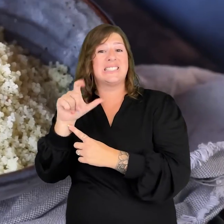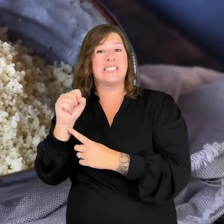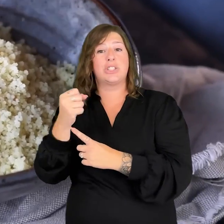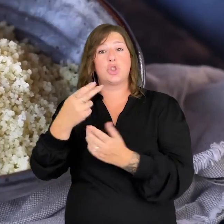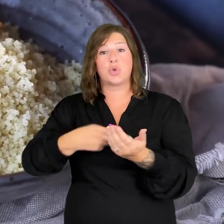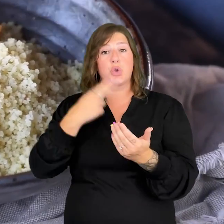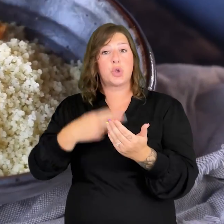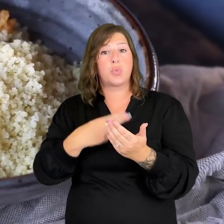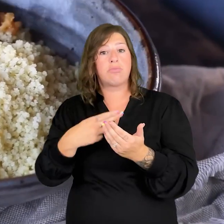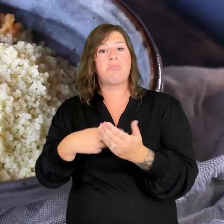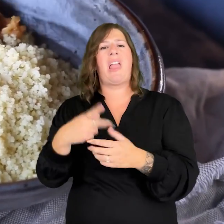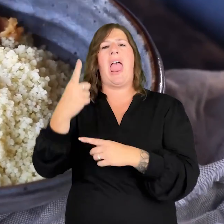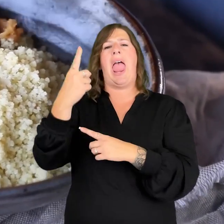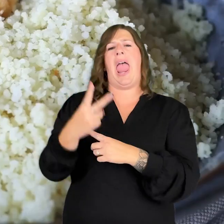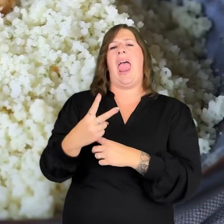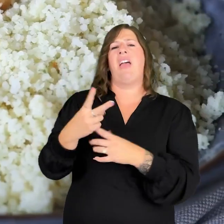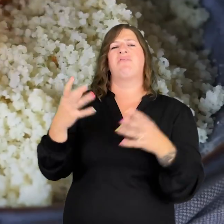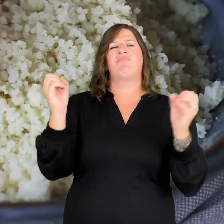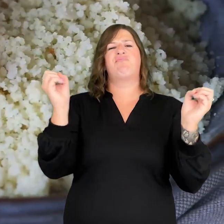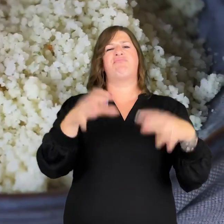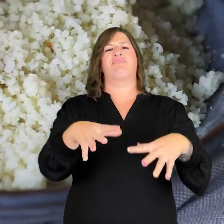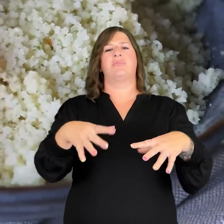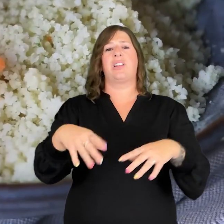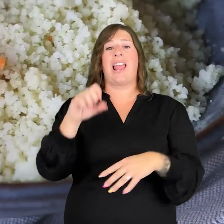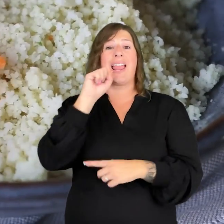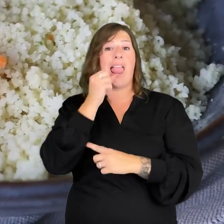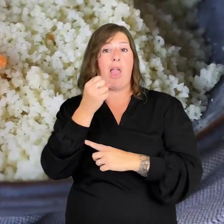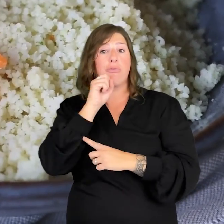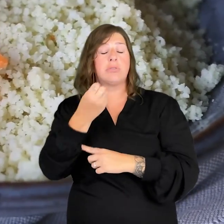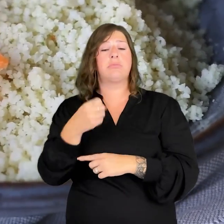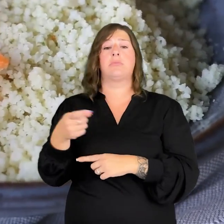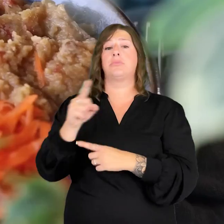cup of the prepared stew, along with half of the remaining carrots,